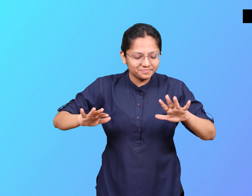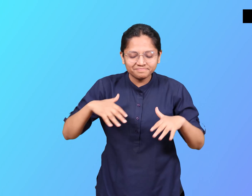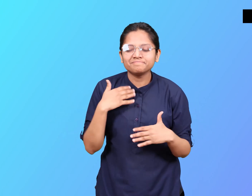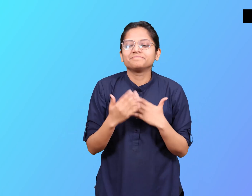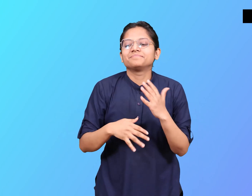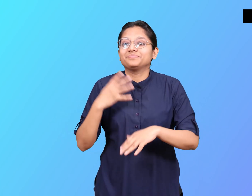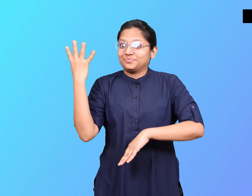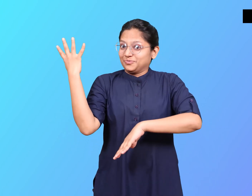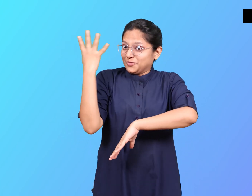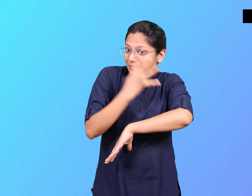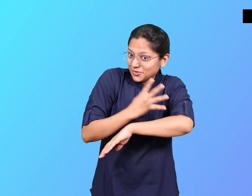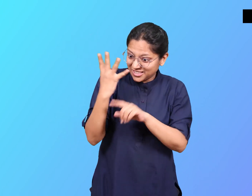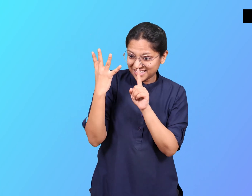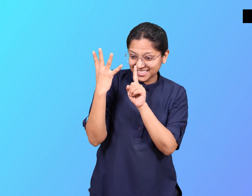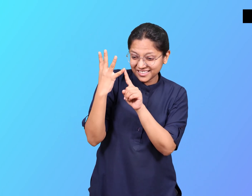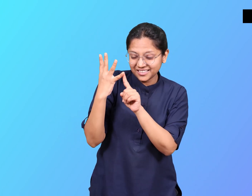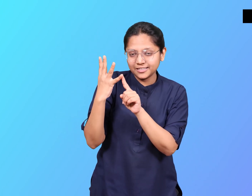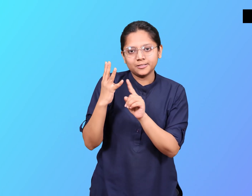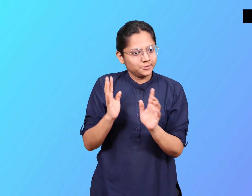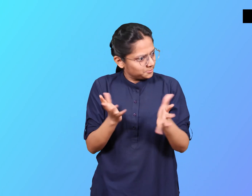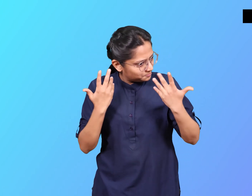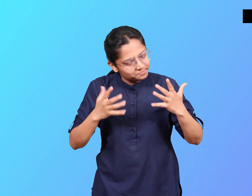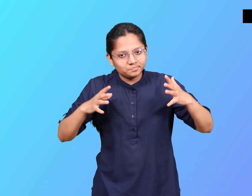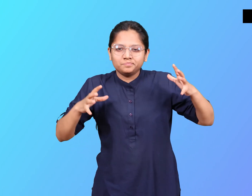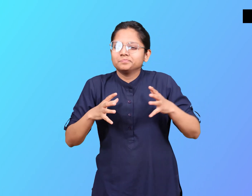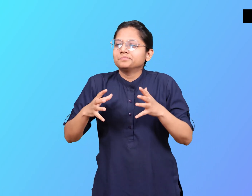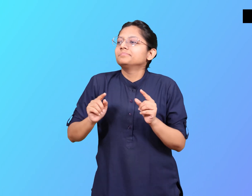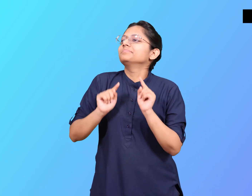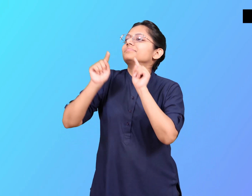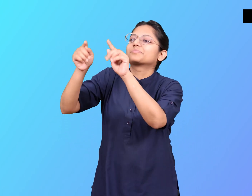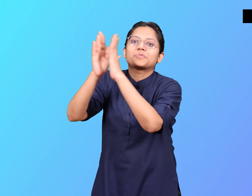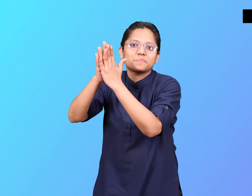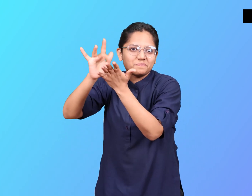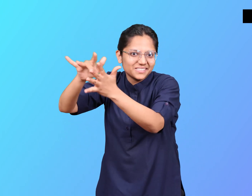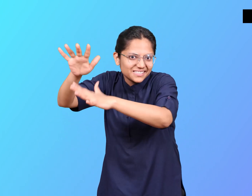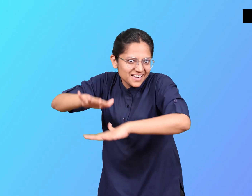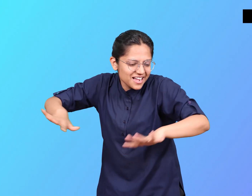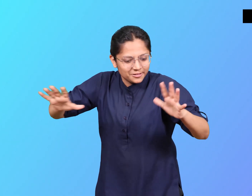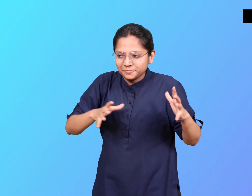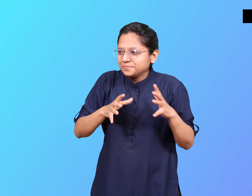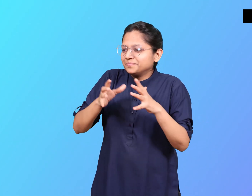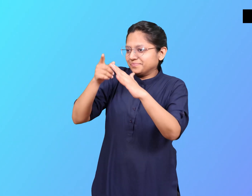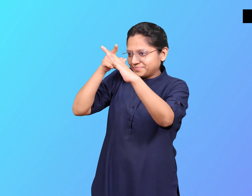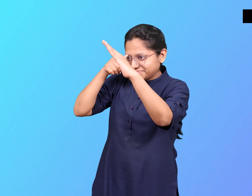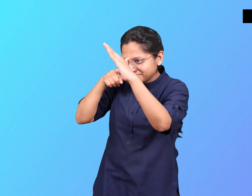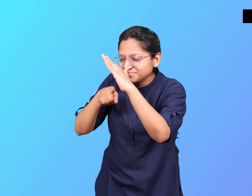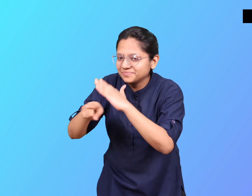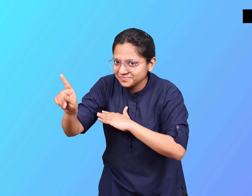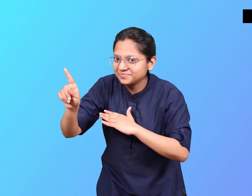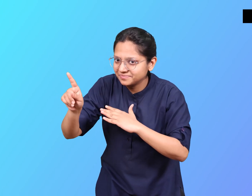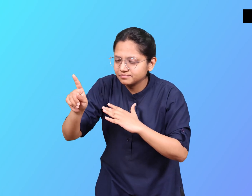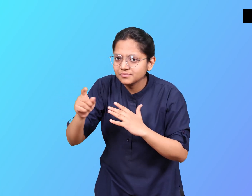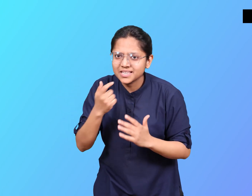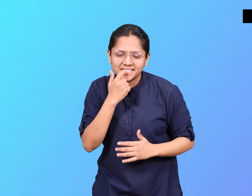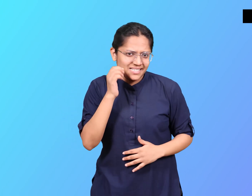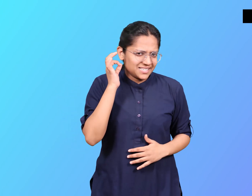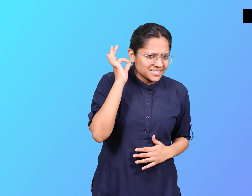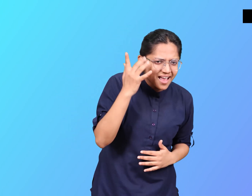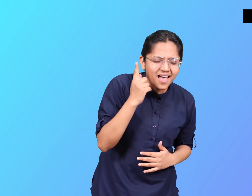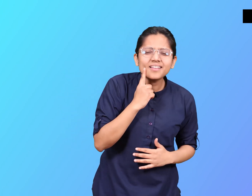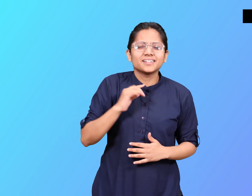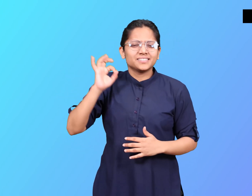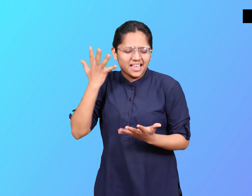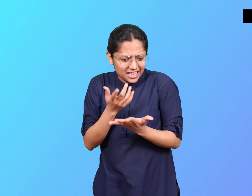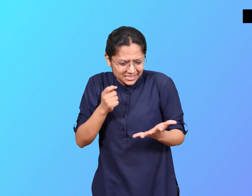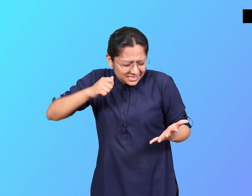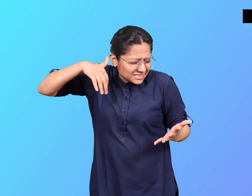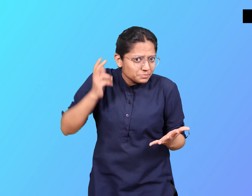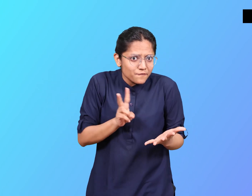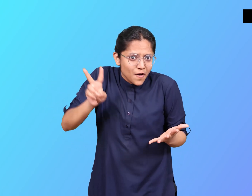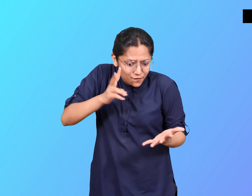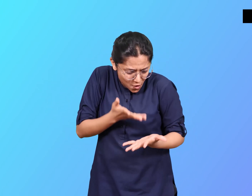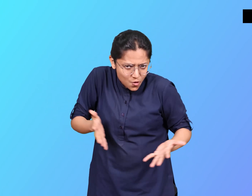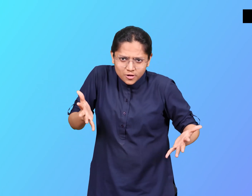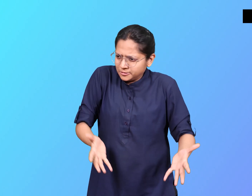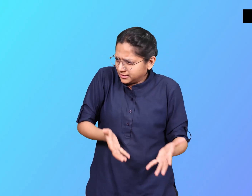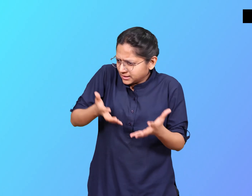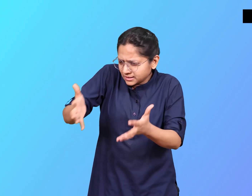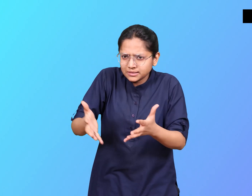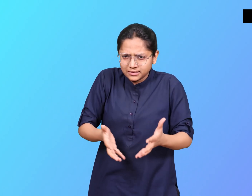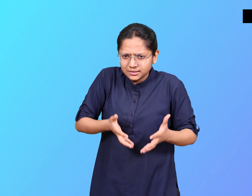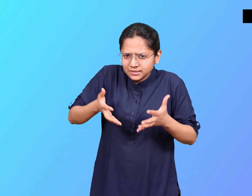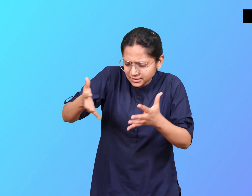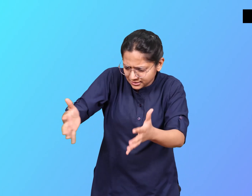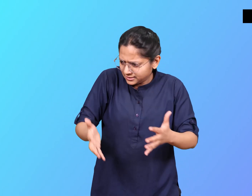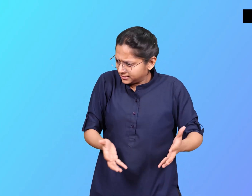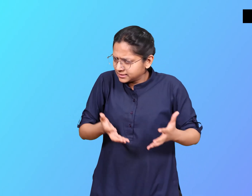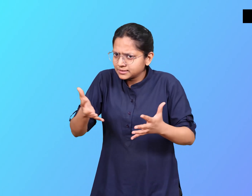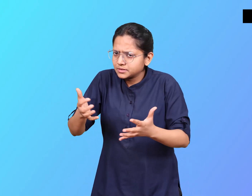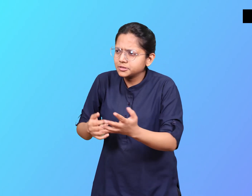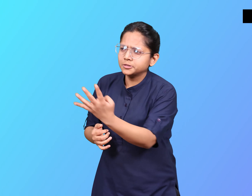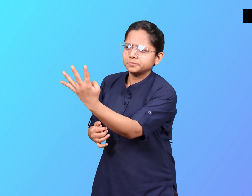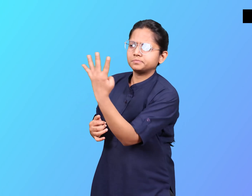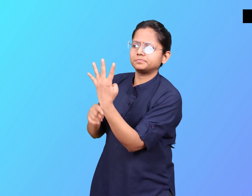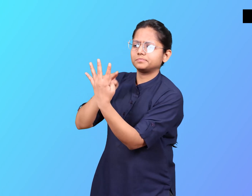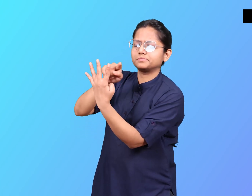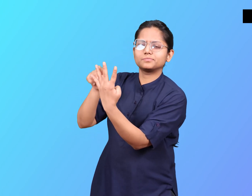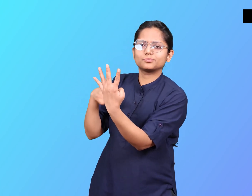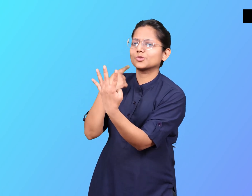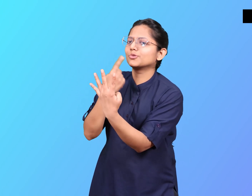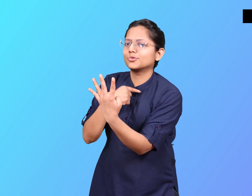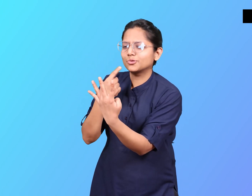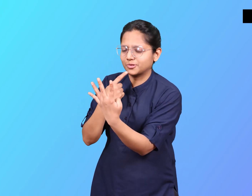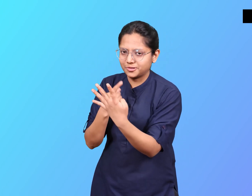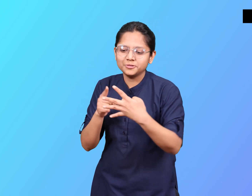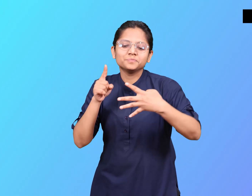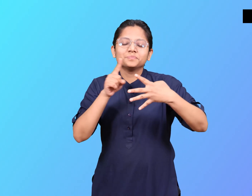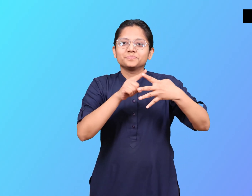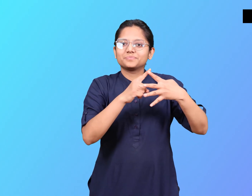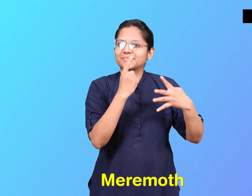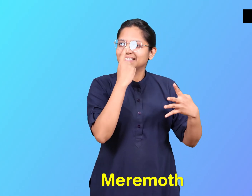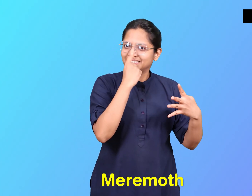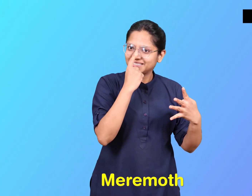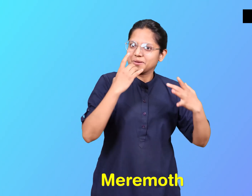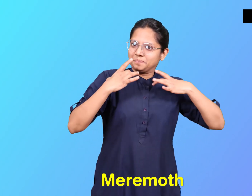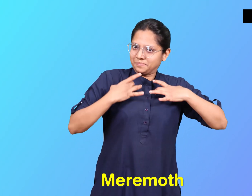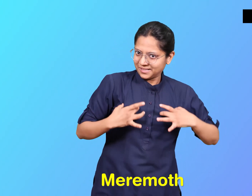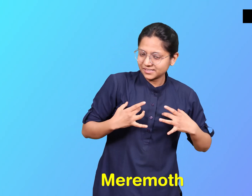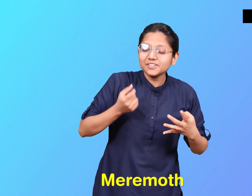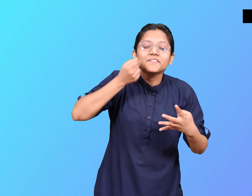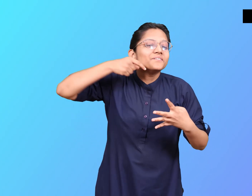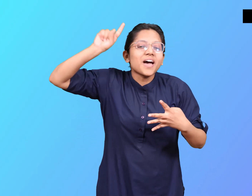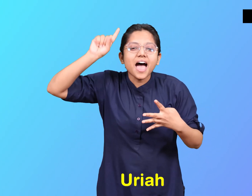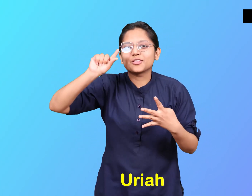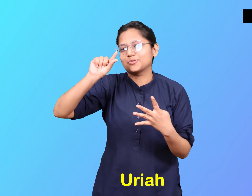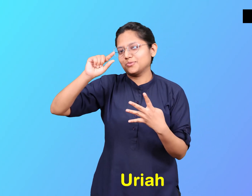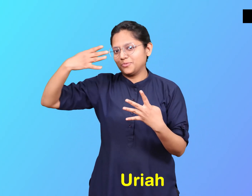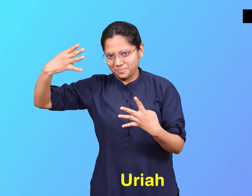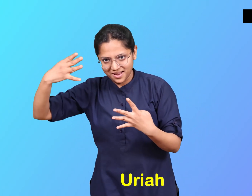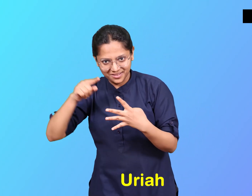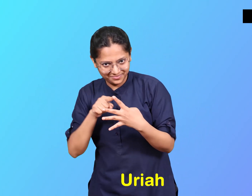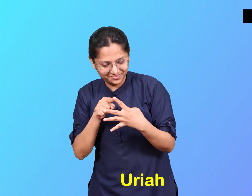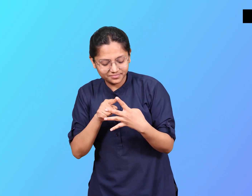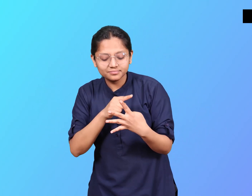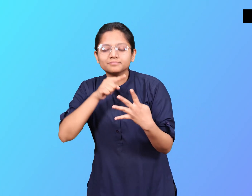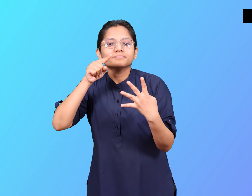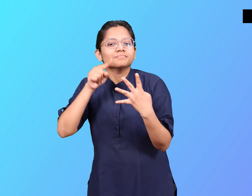On the fourth day, we went to the Temple and weighed the silver, gold and other objects. We gave them to Meremoth son of Uriah the priest.